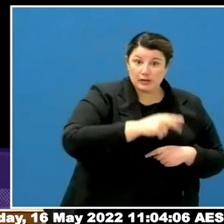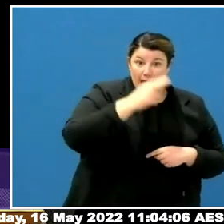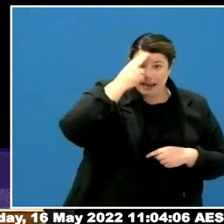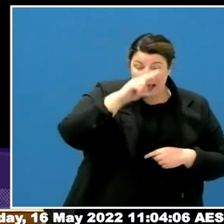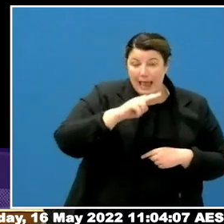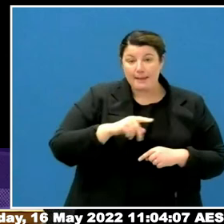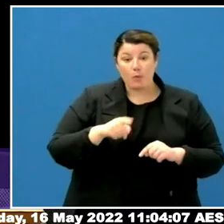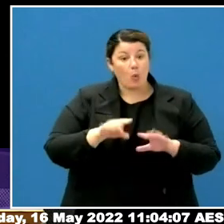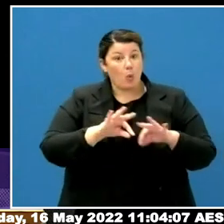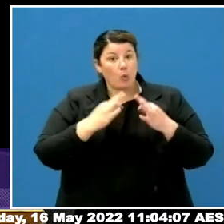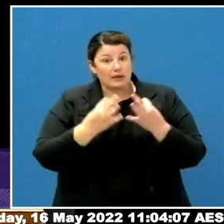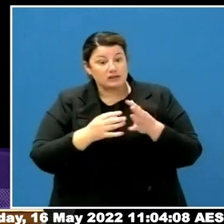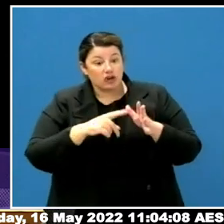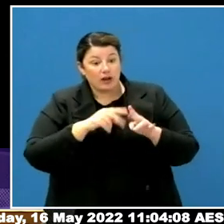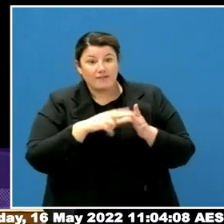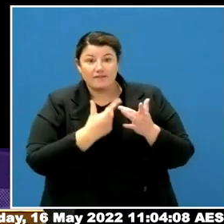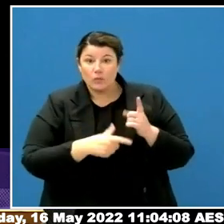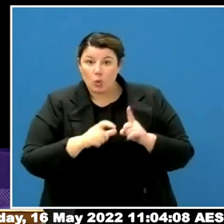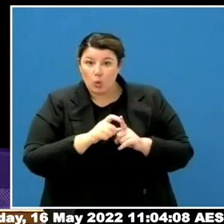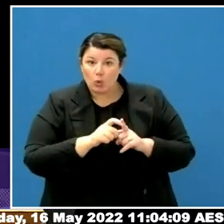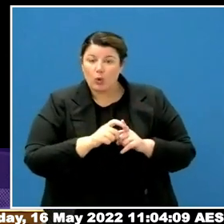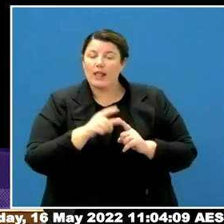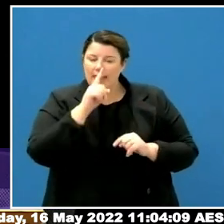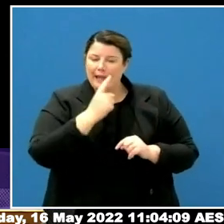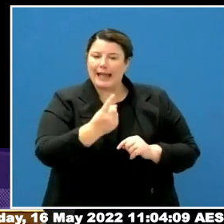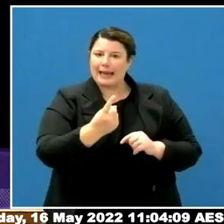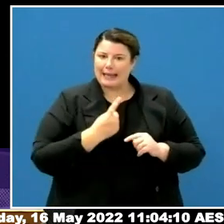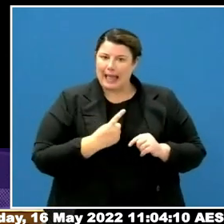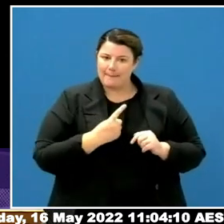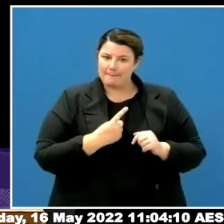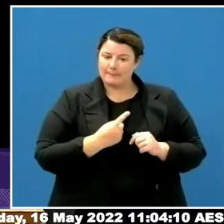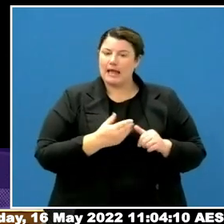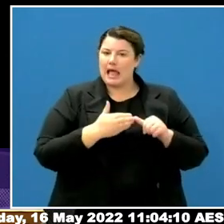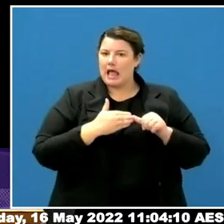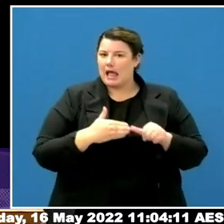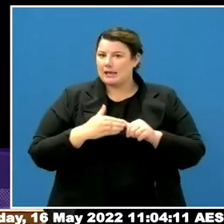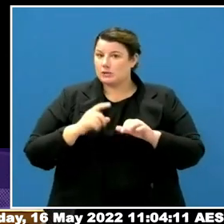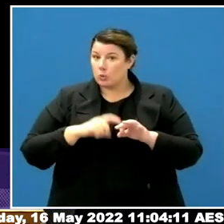should have the opportunity to be heard and respond to the issues we examine.